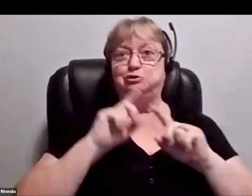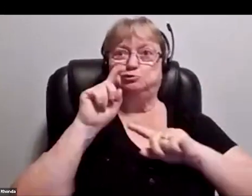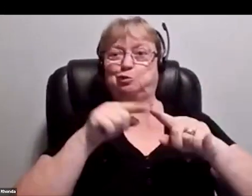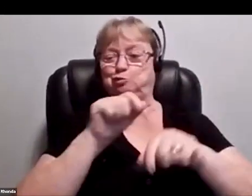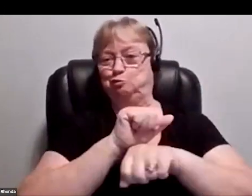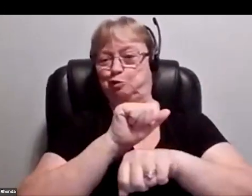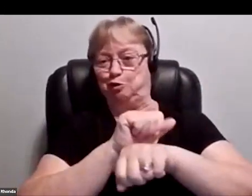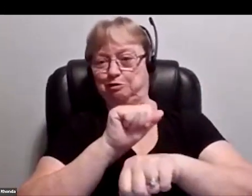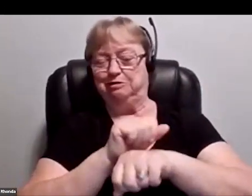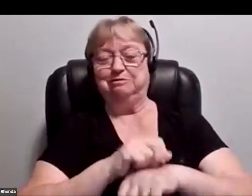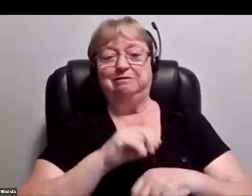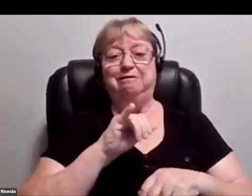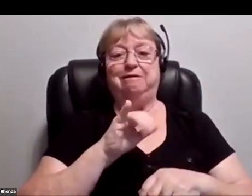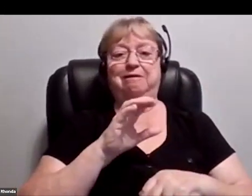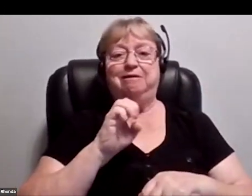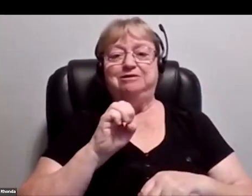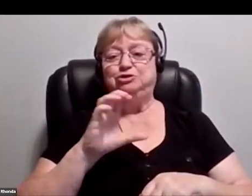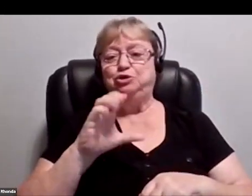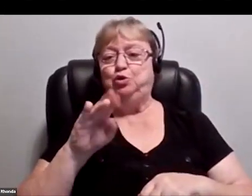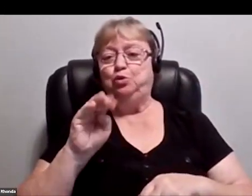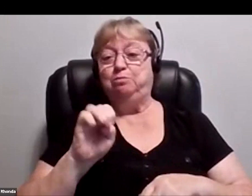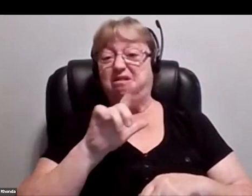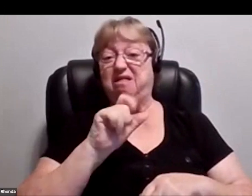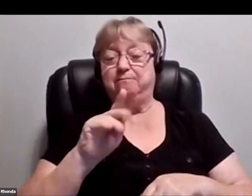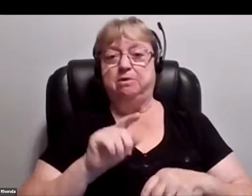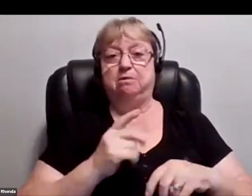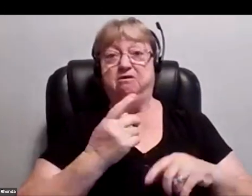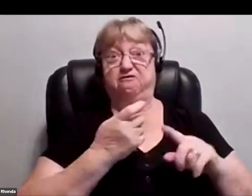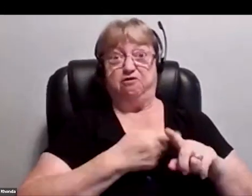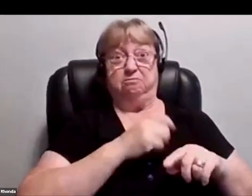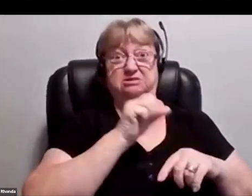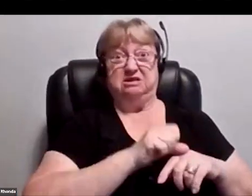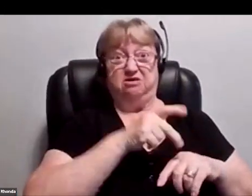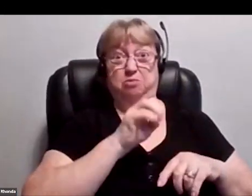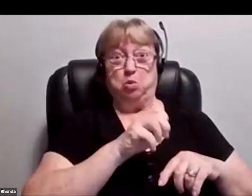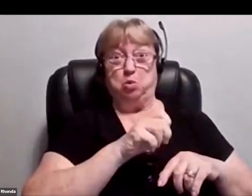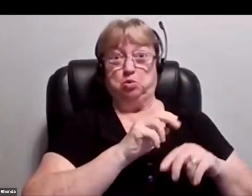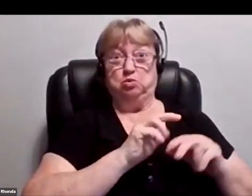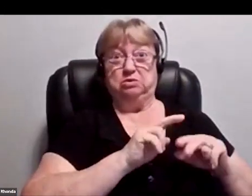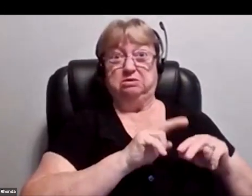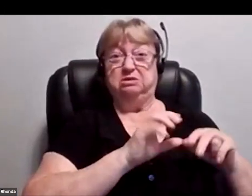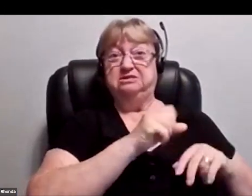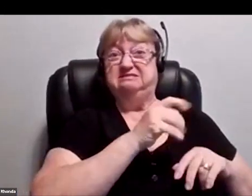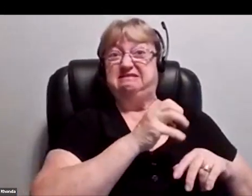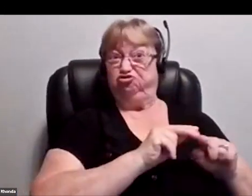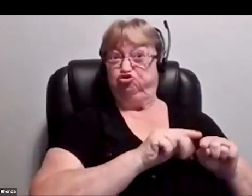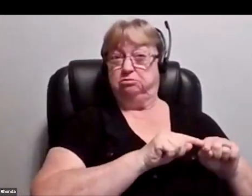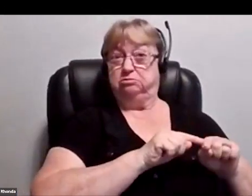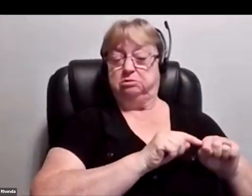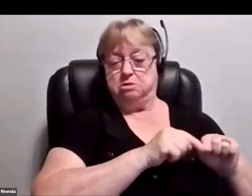The IceCube lab is over a mile from the South Pole station, the Emerson Scott station, and we commute there several times a week,